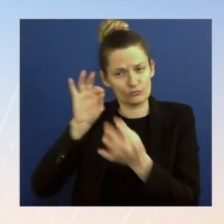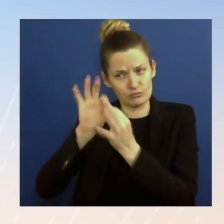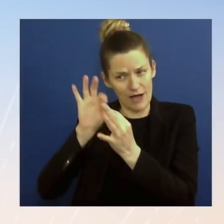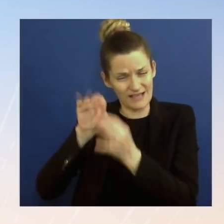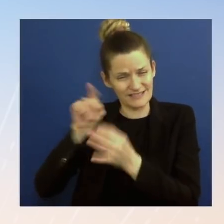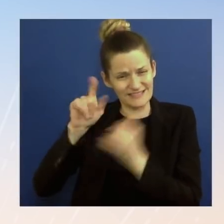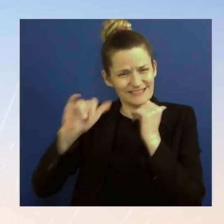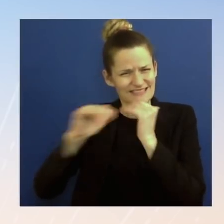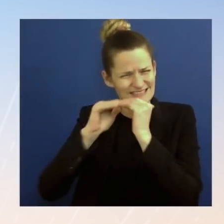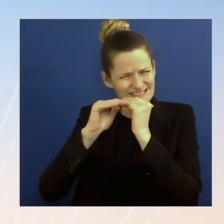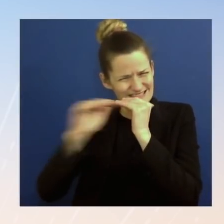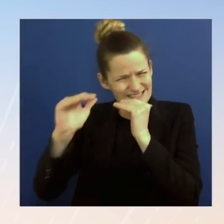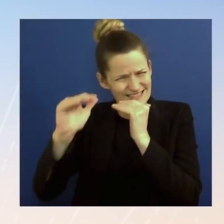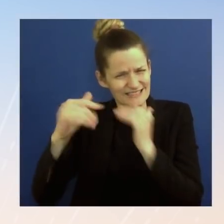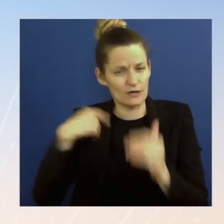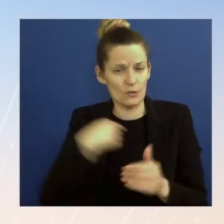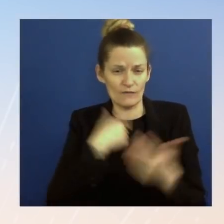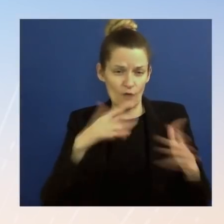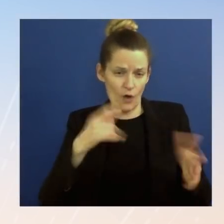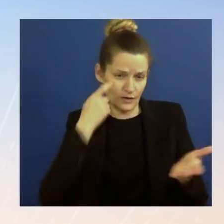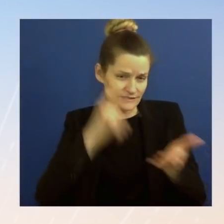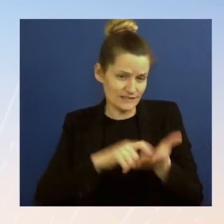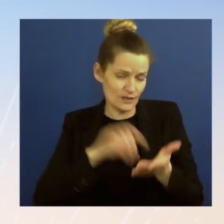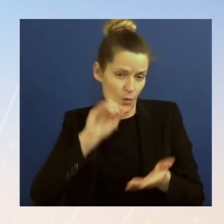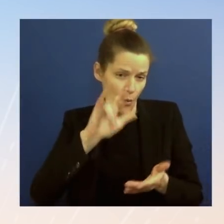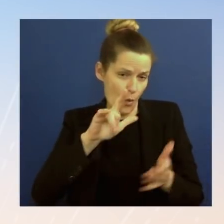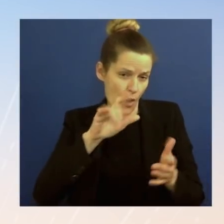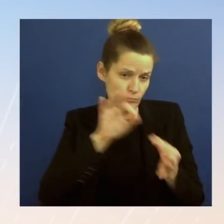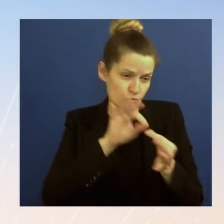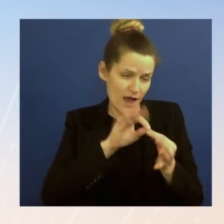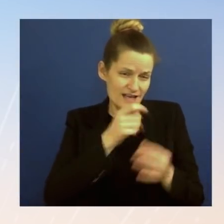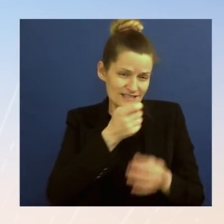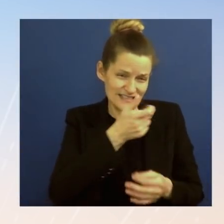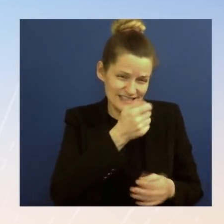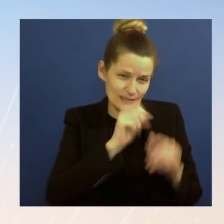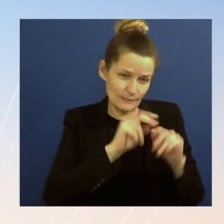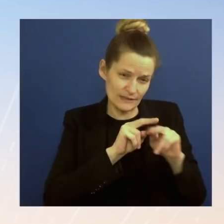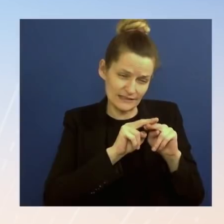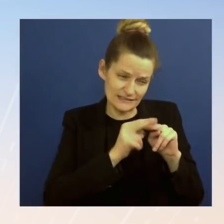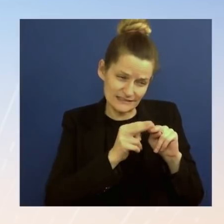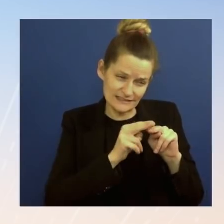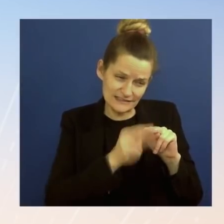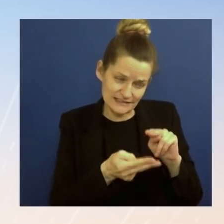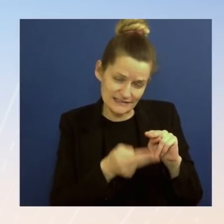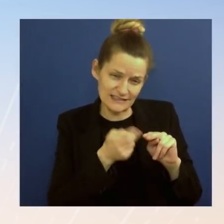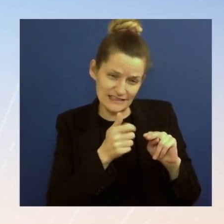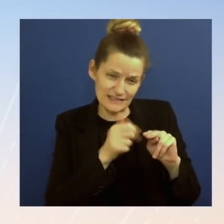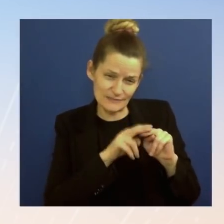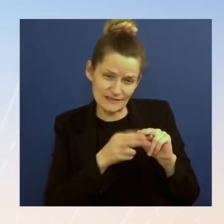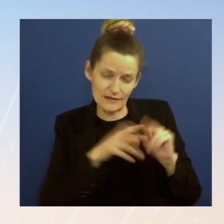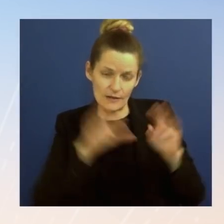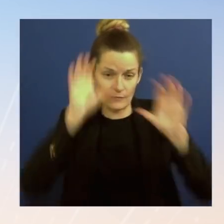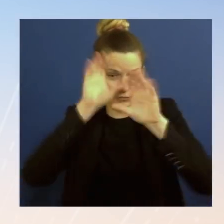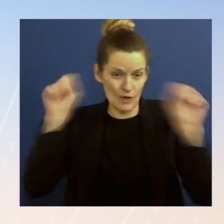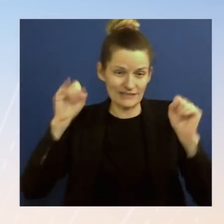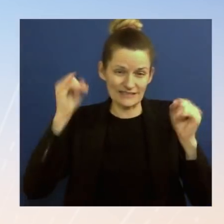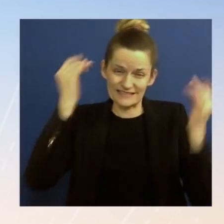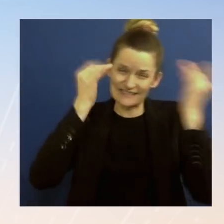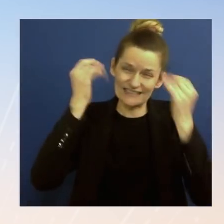And the President will continue to look at a range of steps that he can take, whether it is engaging through his team, or through even himself personally,